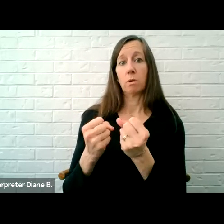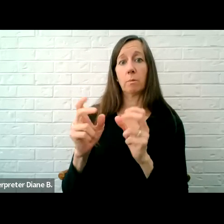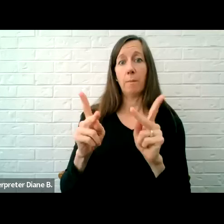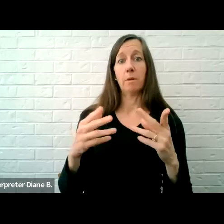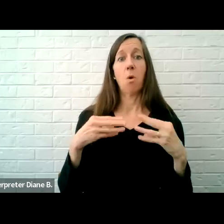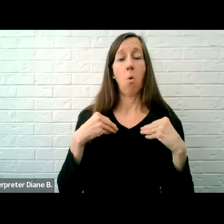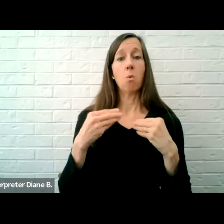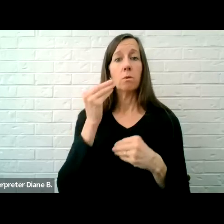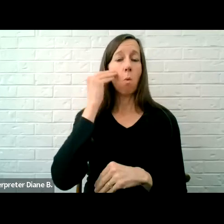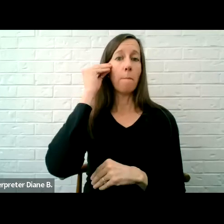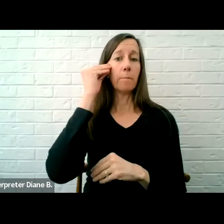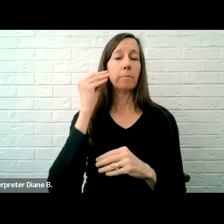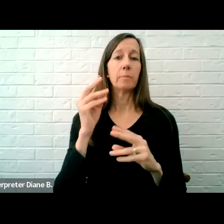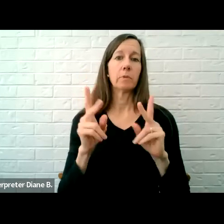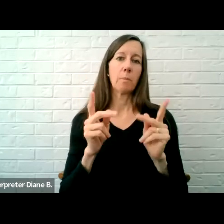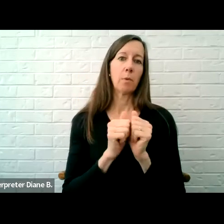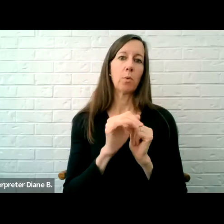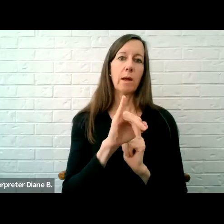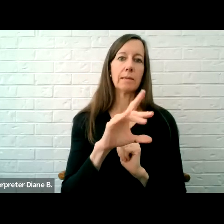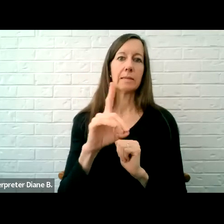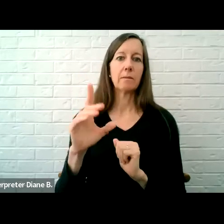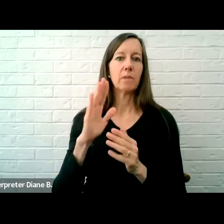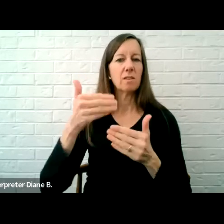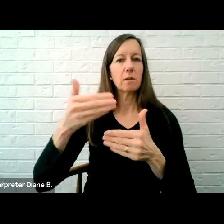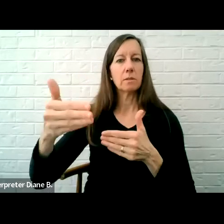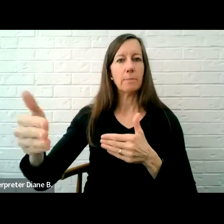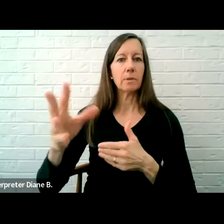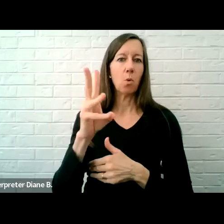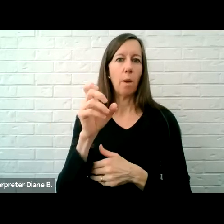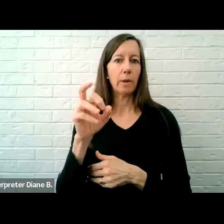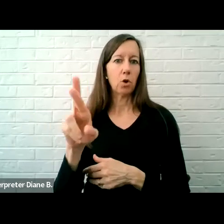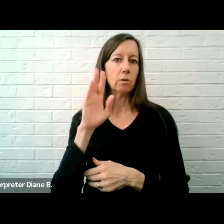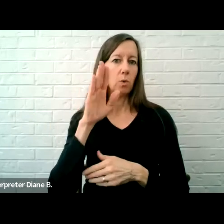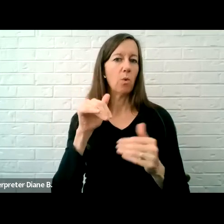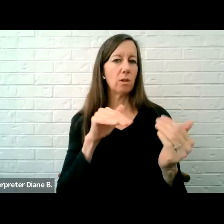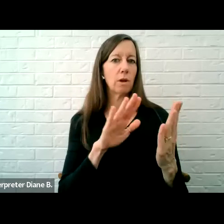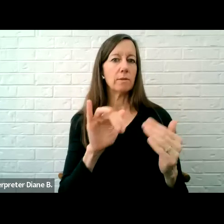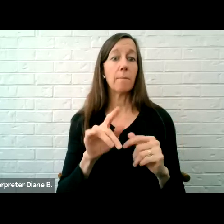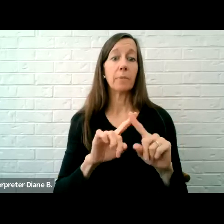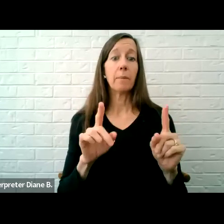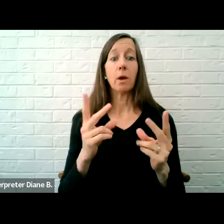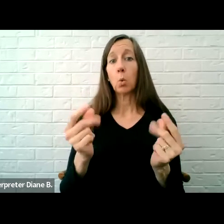for people with Iddd, and our subsequent webinars but just quickly, Teresa and sherry do you have anything that you'd wanna add, there!